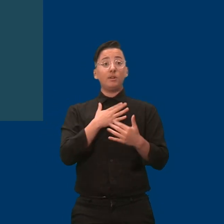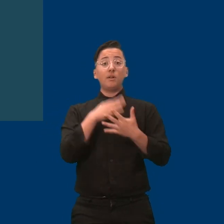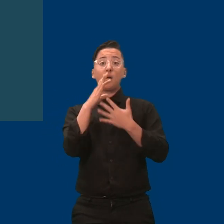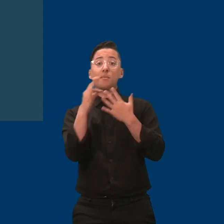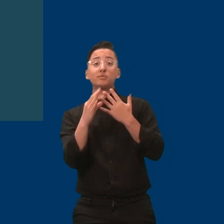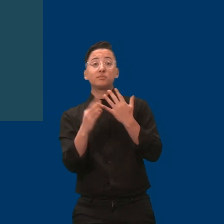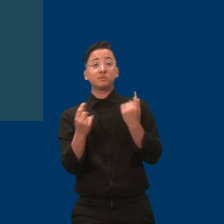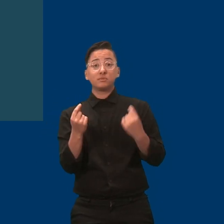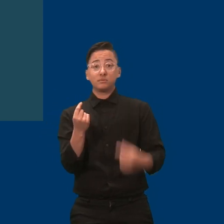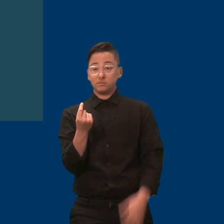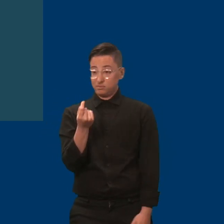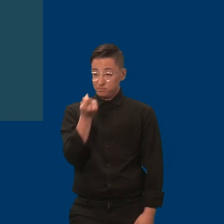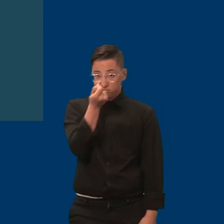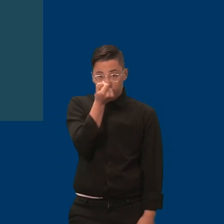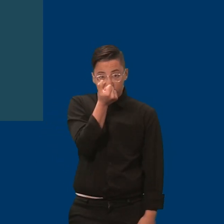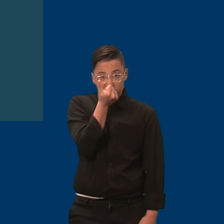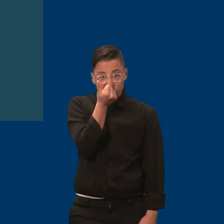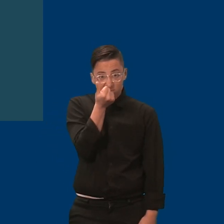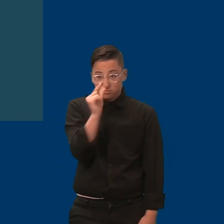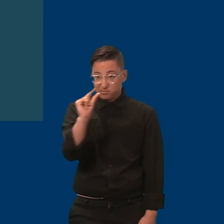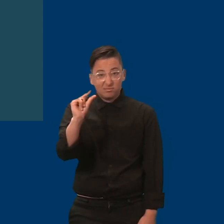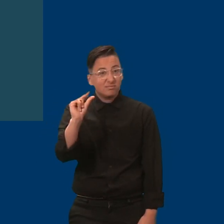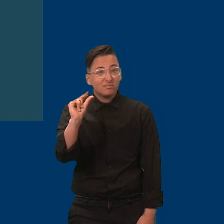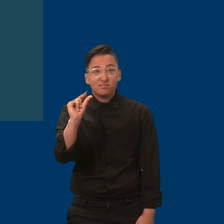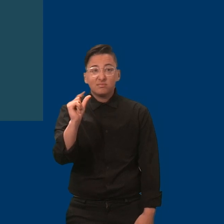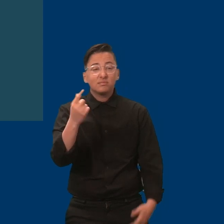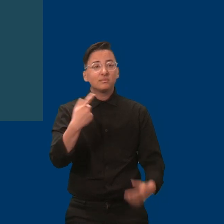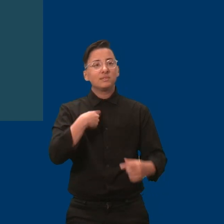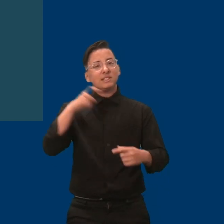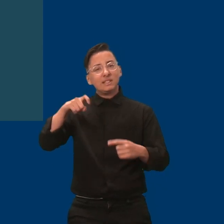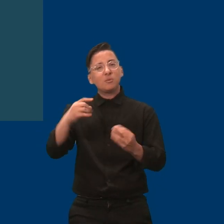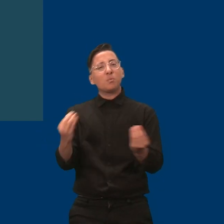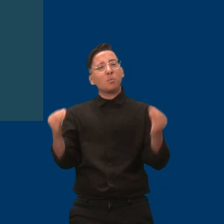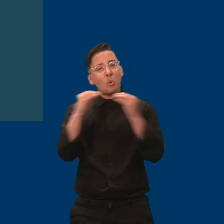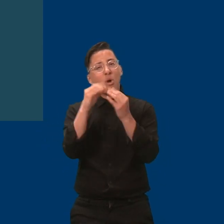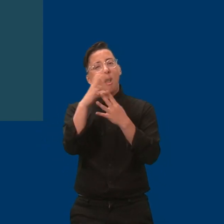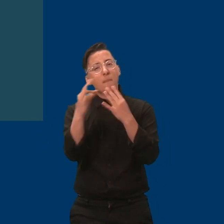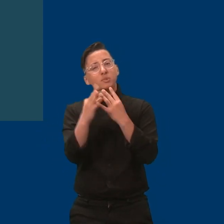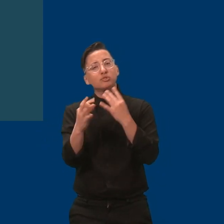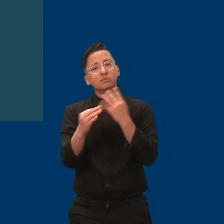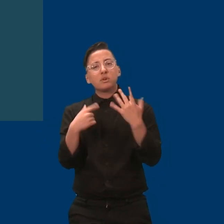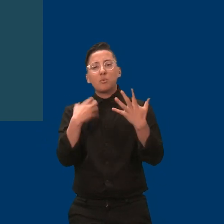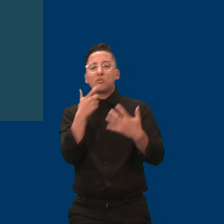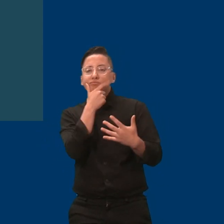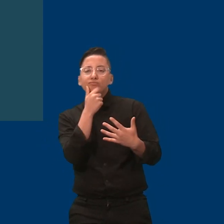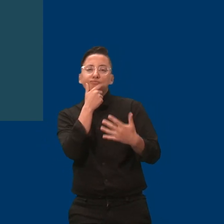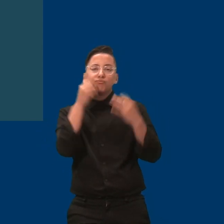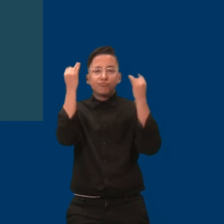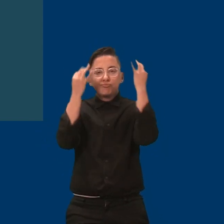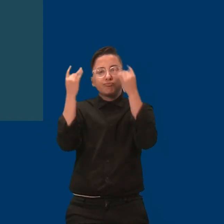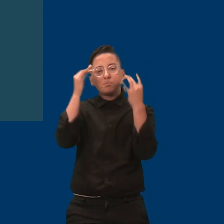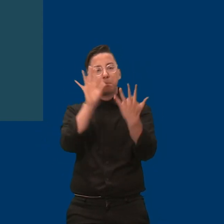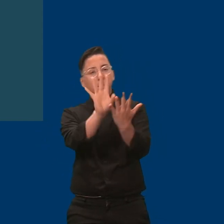I need more choices to go to college and be successful.